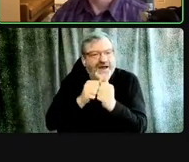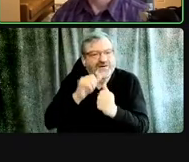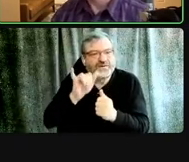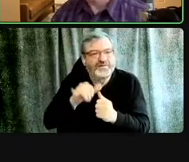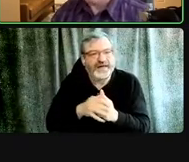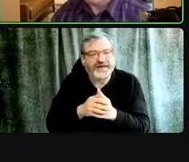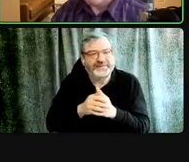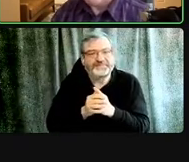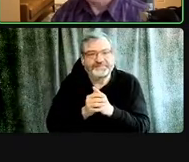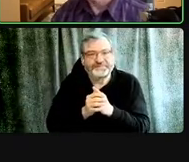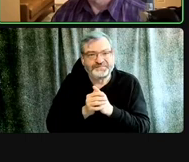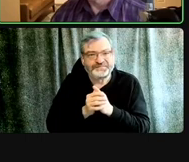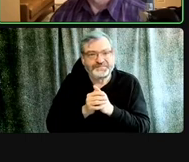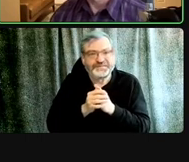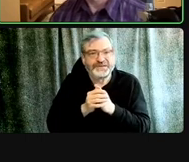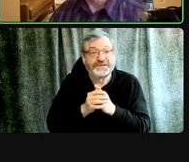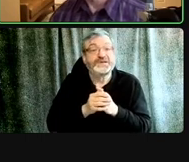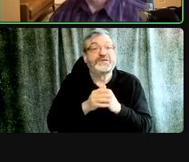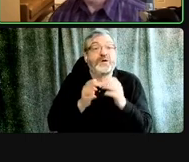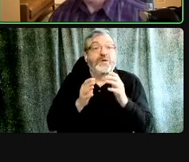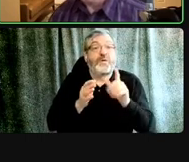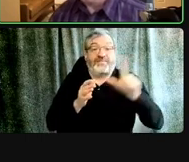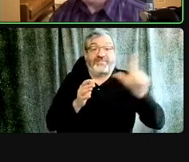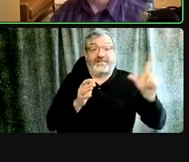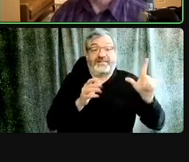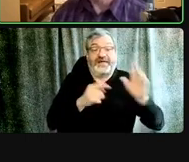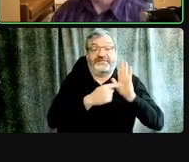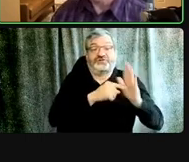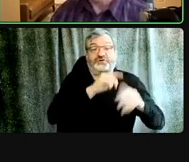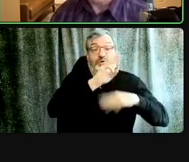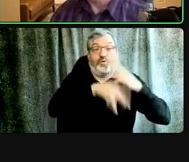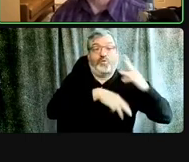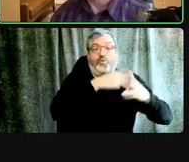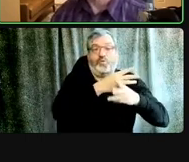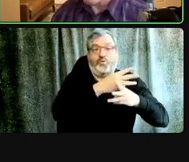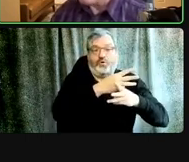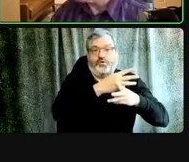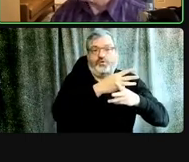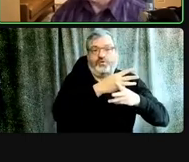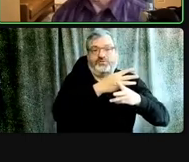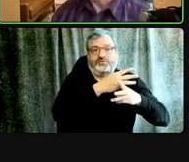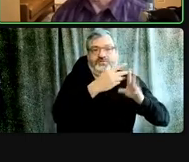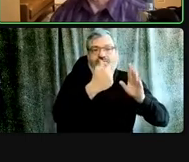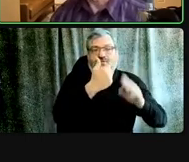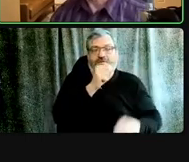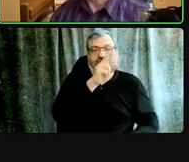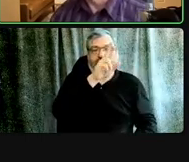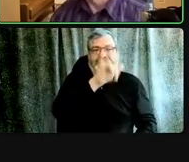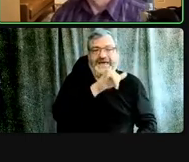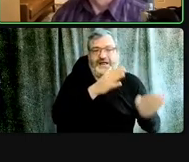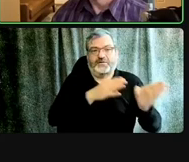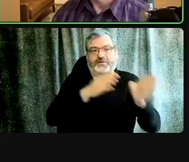And the two images on the right show objects that people brought to the Museum, objects of love. That was our theme.